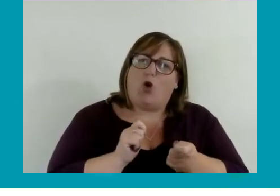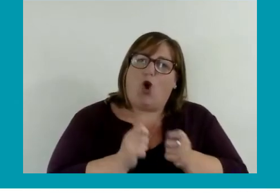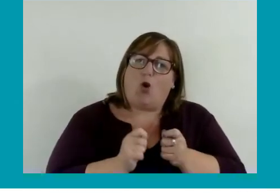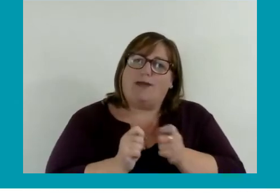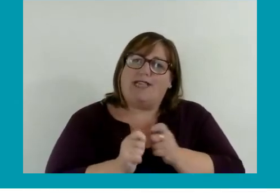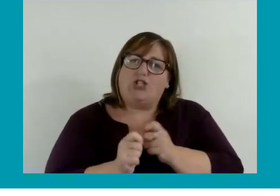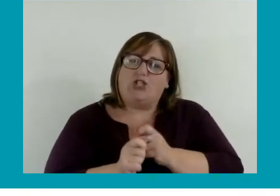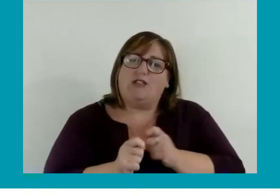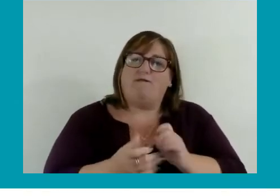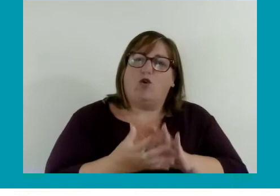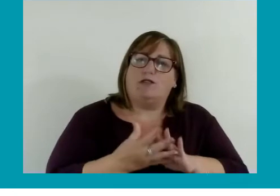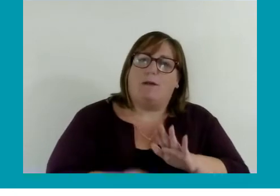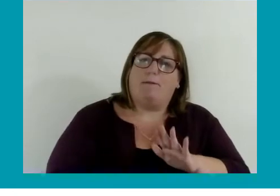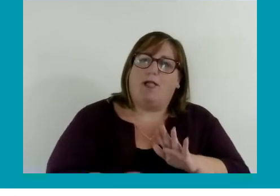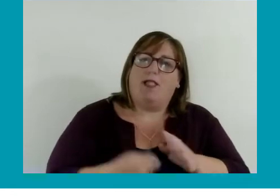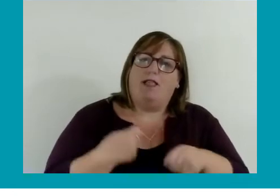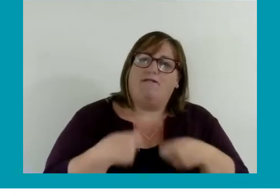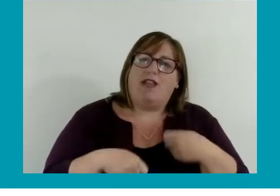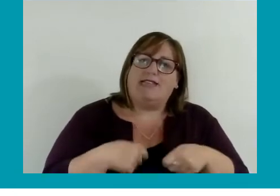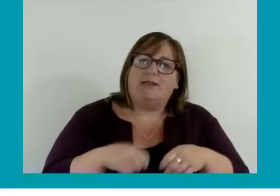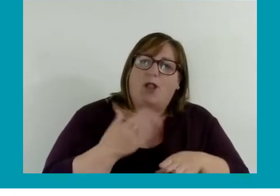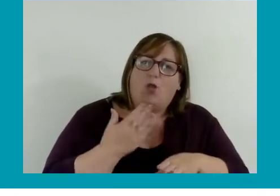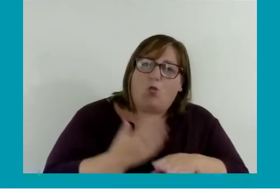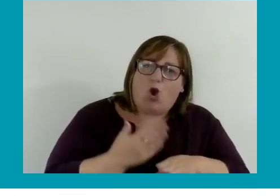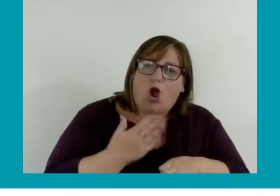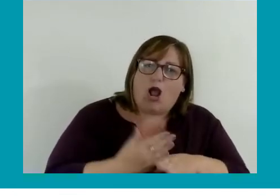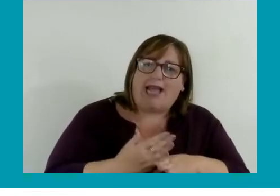the sense of community so there's lots of different things that will attract